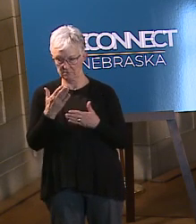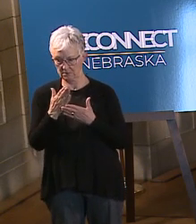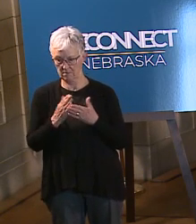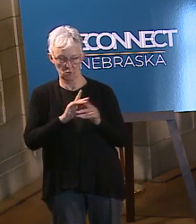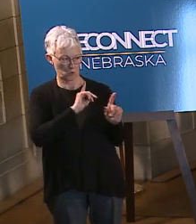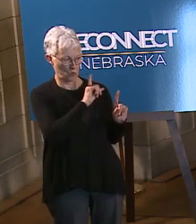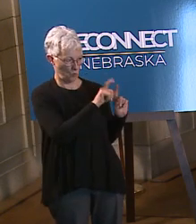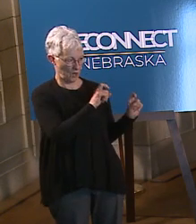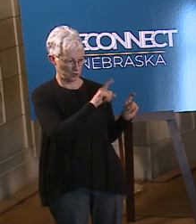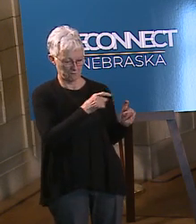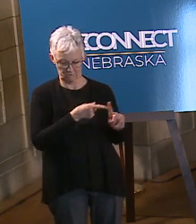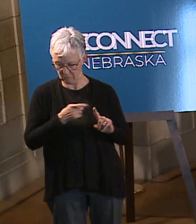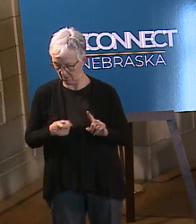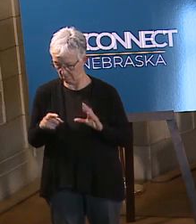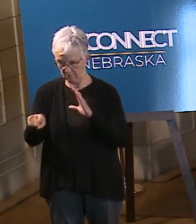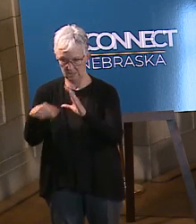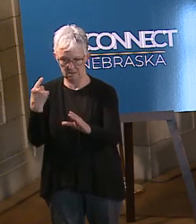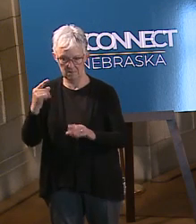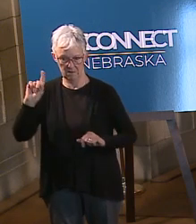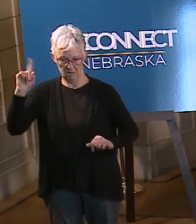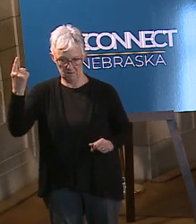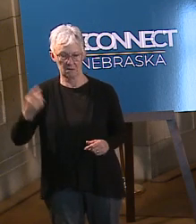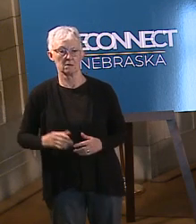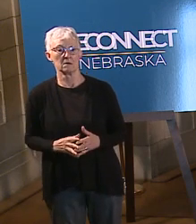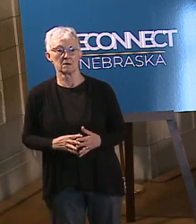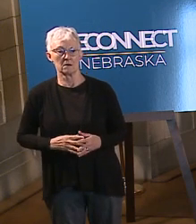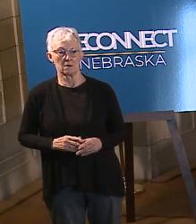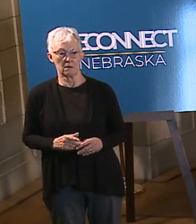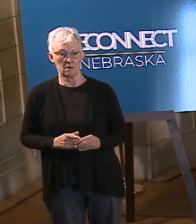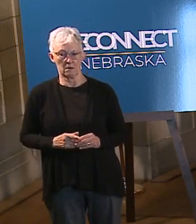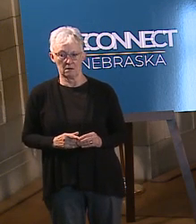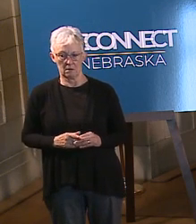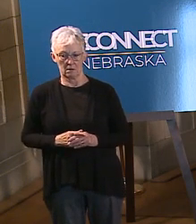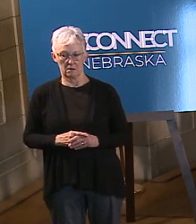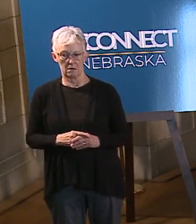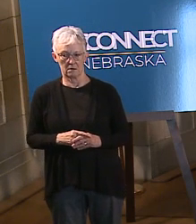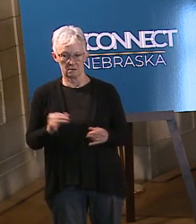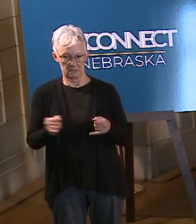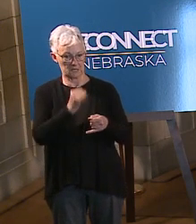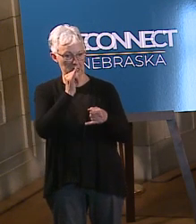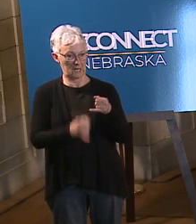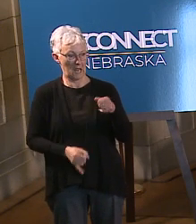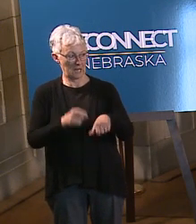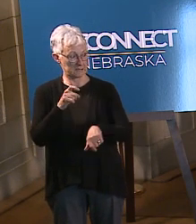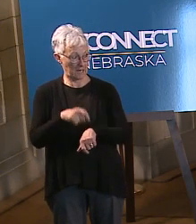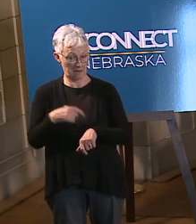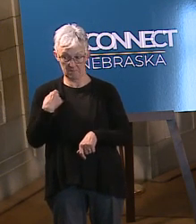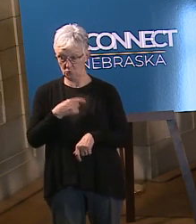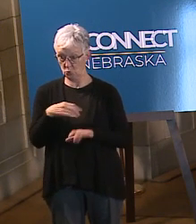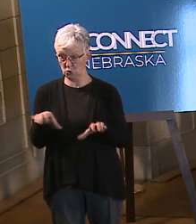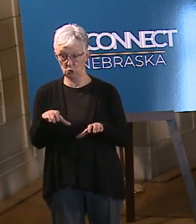FOR THAT. AND WITH THAT, WE STILL DO HAVE SOME QUESTIONS THAT WERE